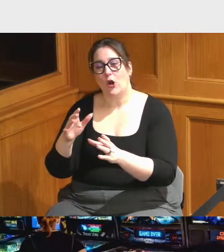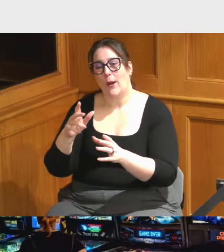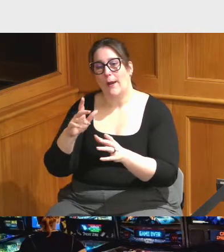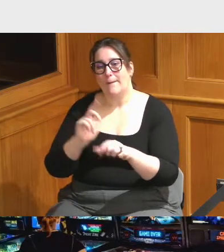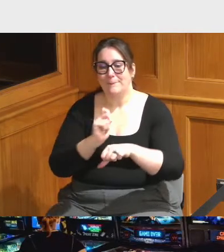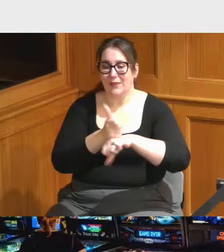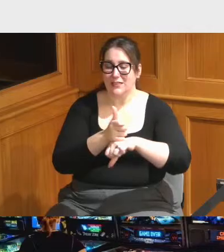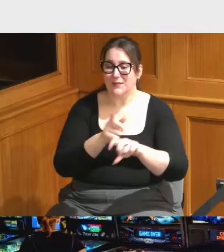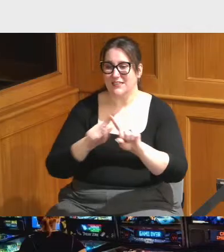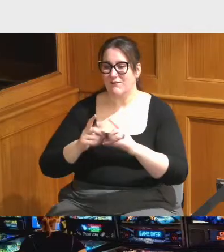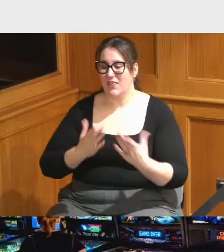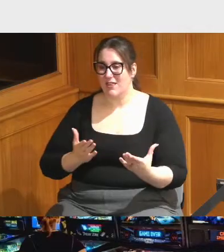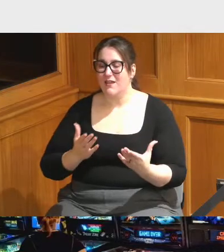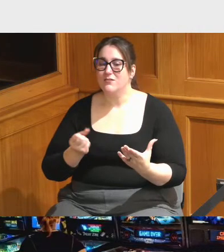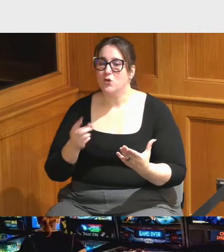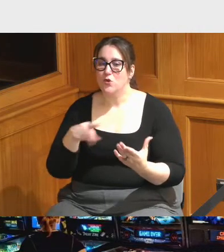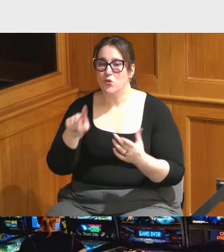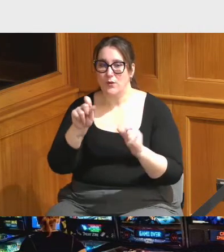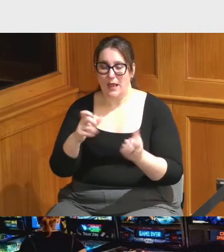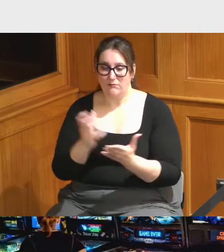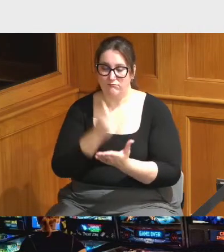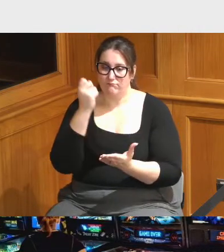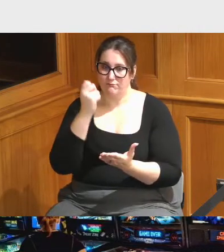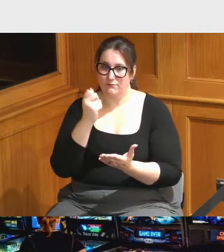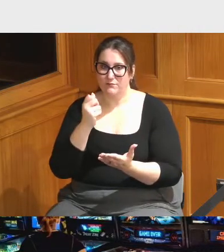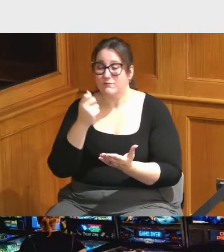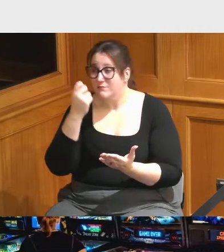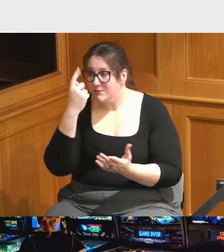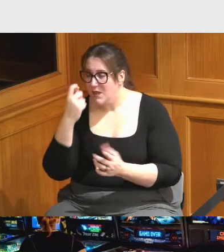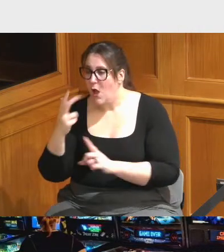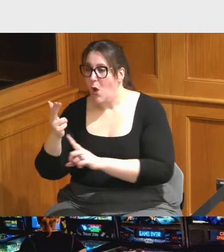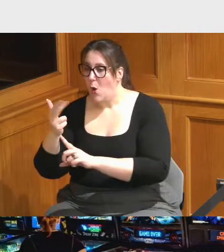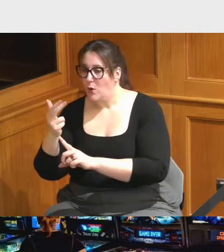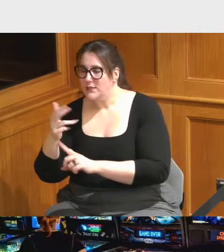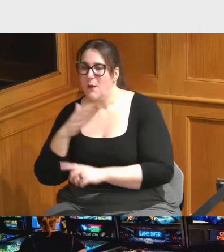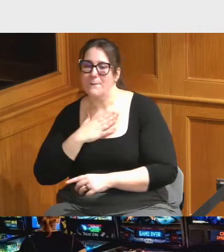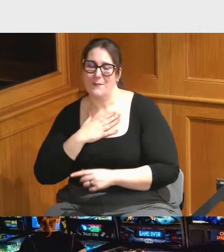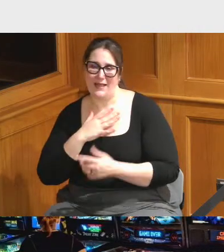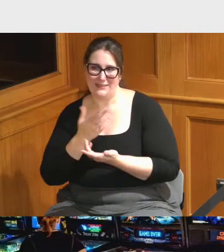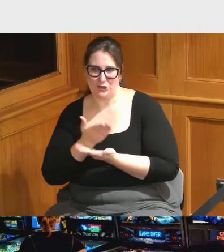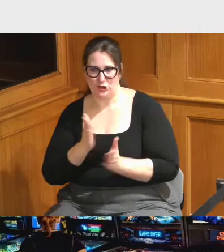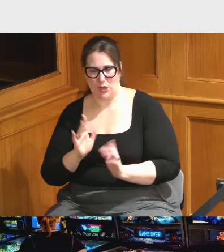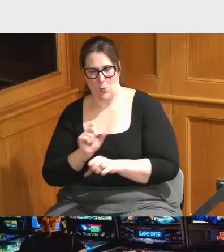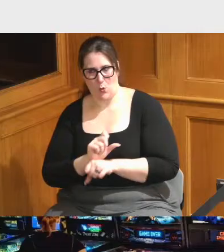achieve those premiums. hotel. So in addition to my work generally in in real estate advisor,